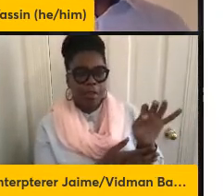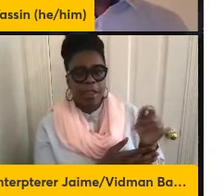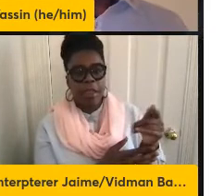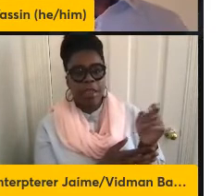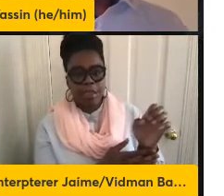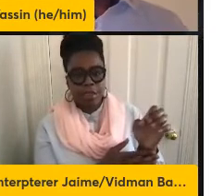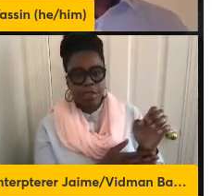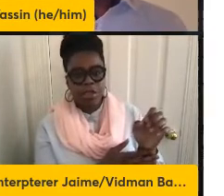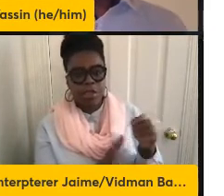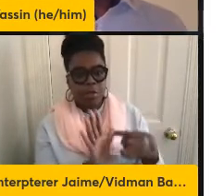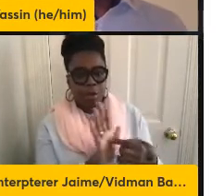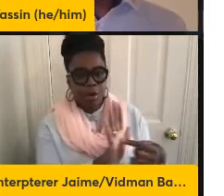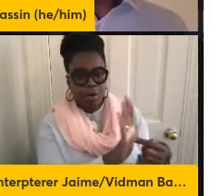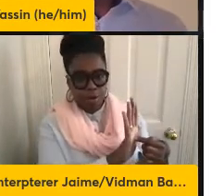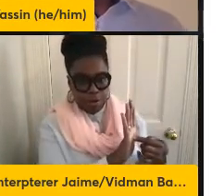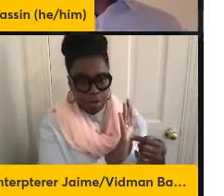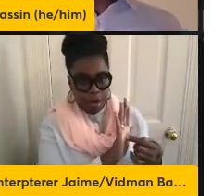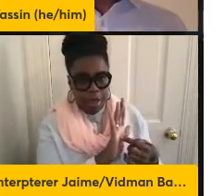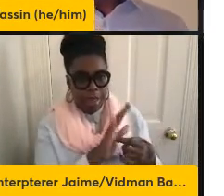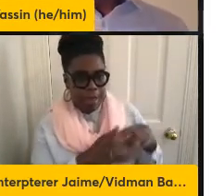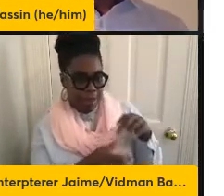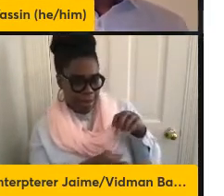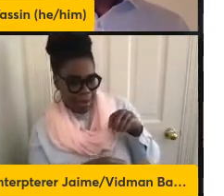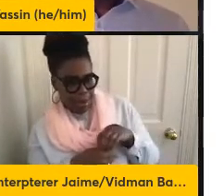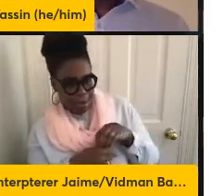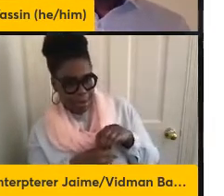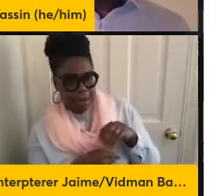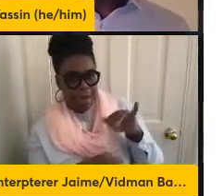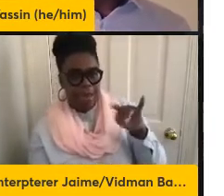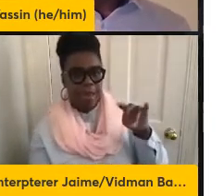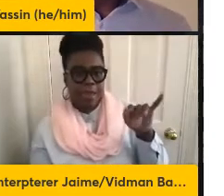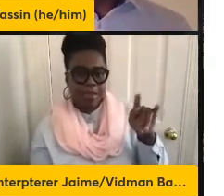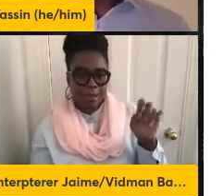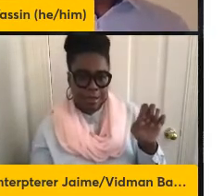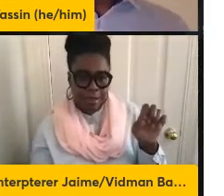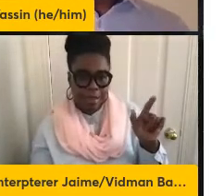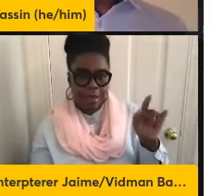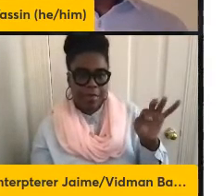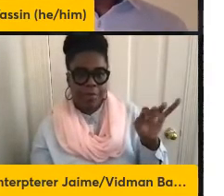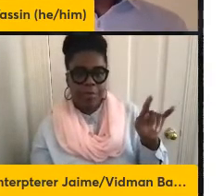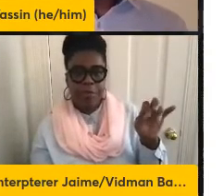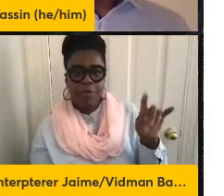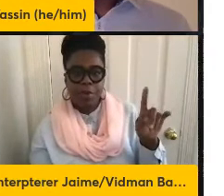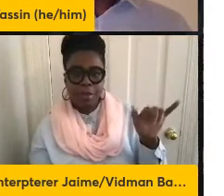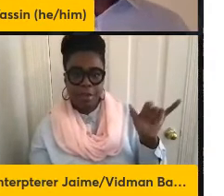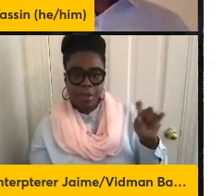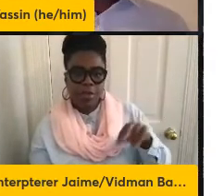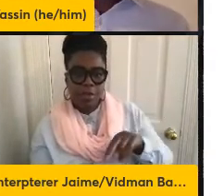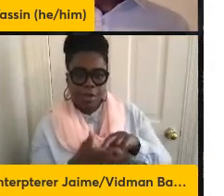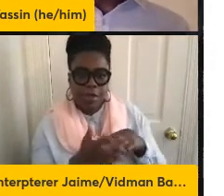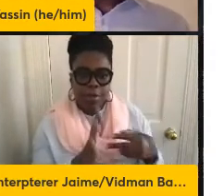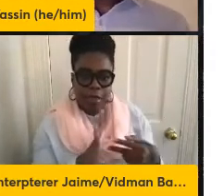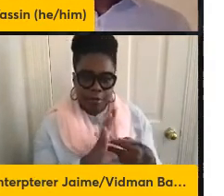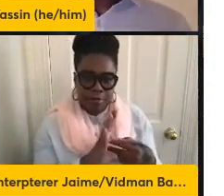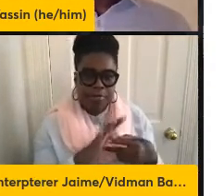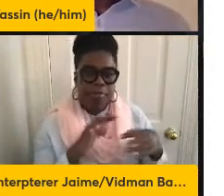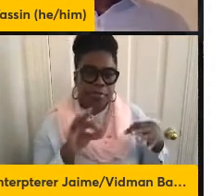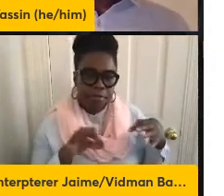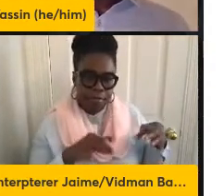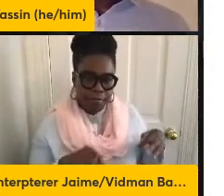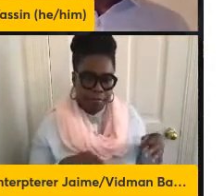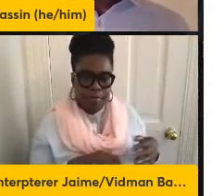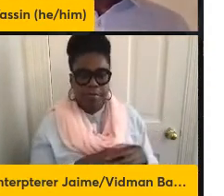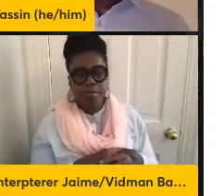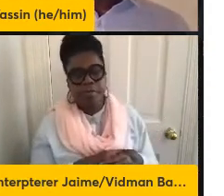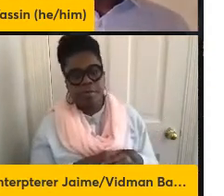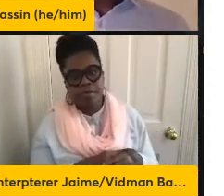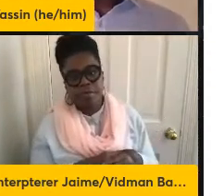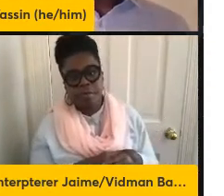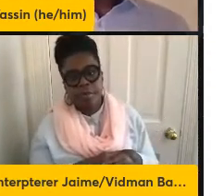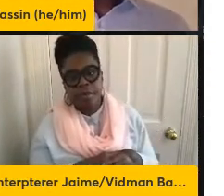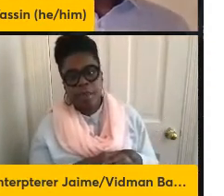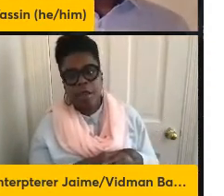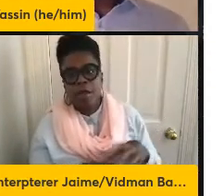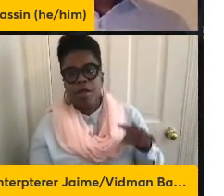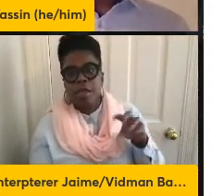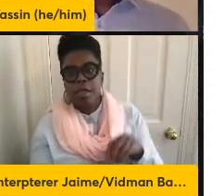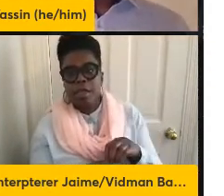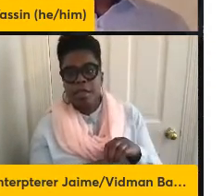led us to think about innate lymphoid cells. So, what are innate lymphoid cells? So, innate lymphoid cells are innate cells, that